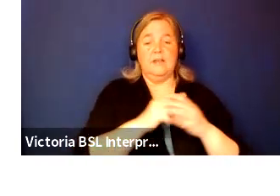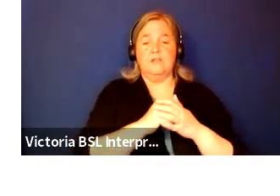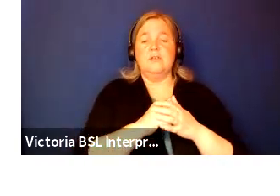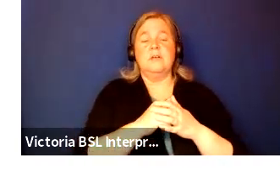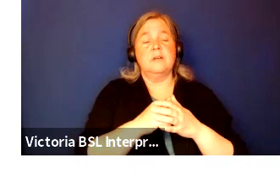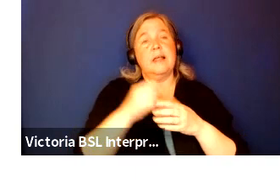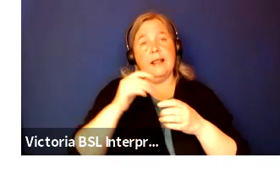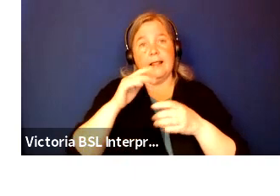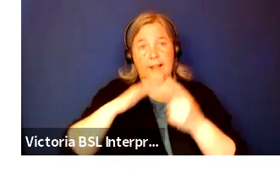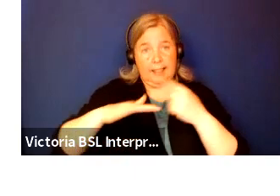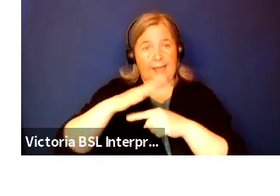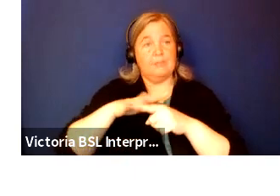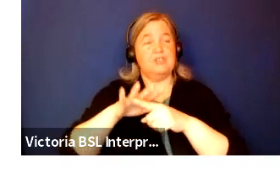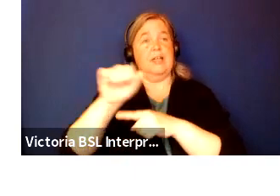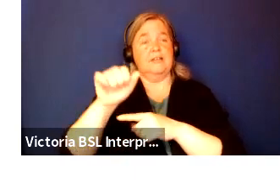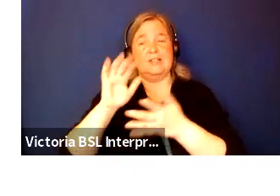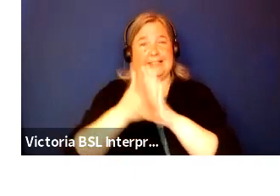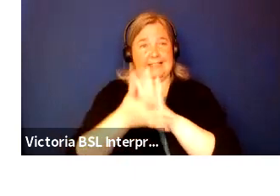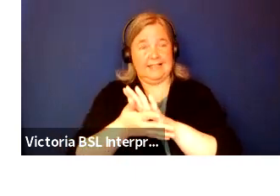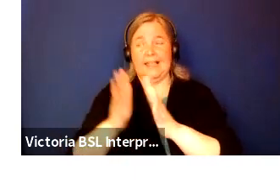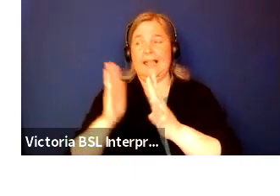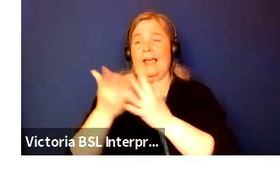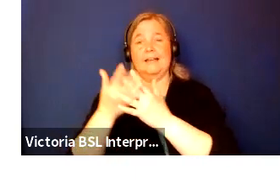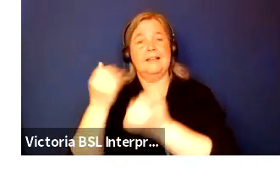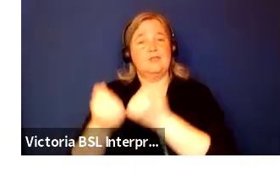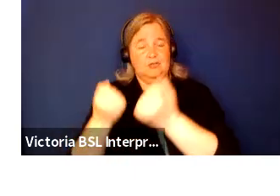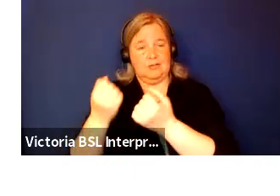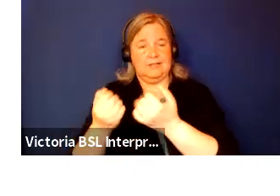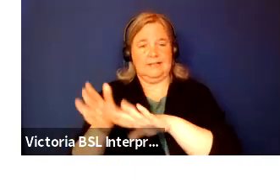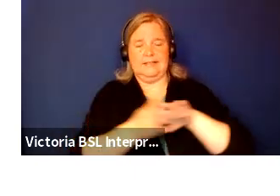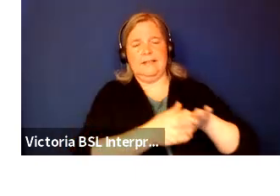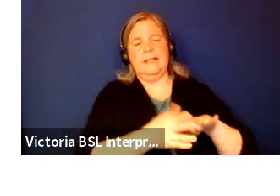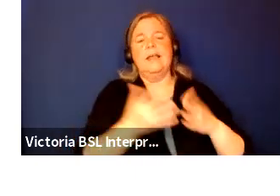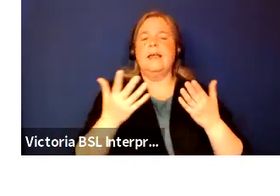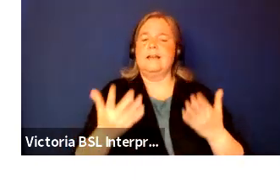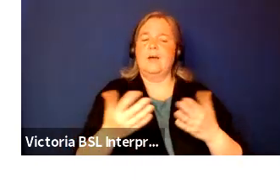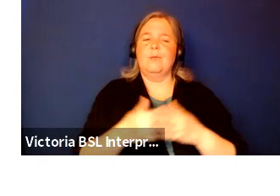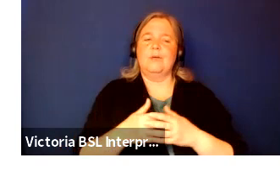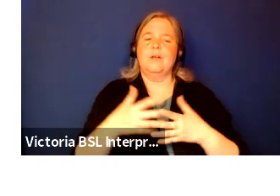change and disaster, access to justice. Now I'm going to start impact of the corporate